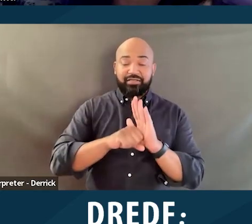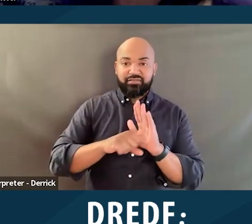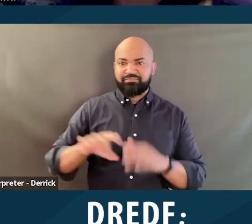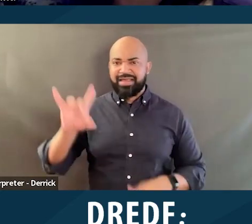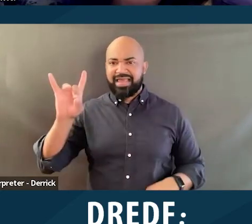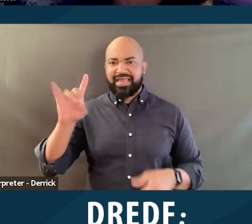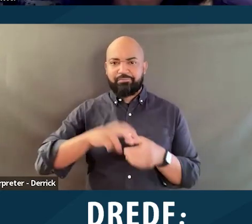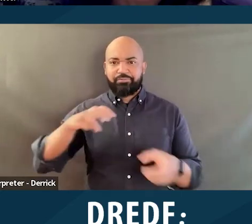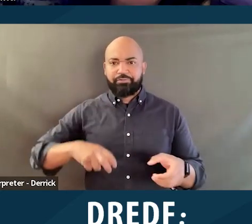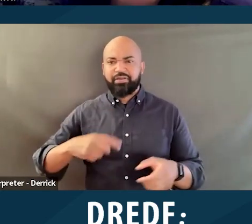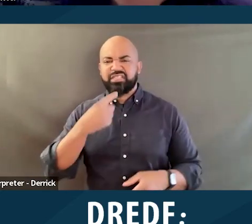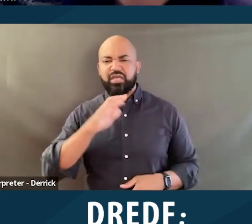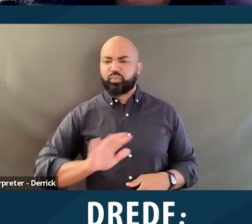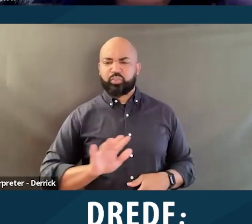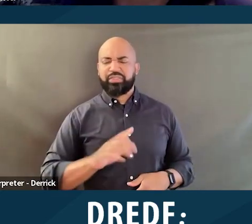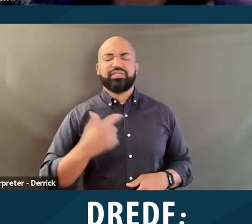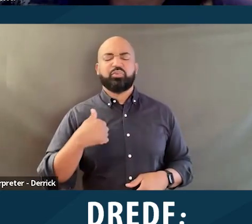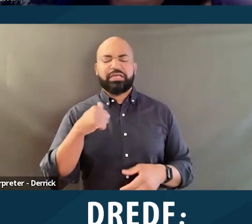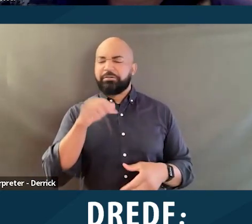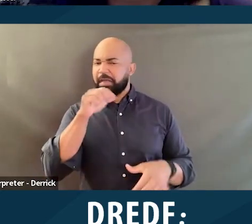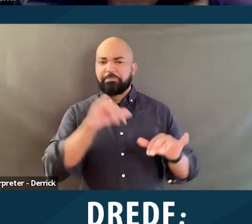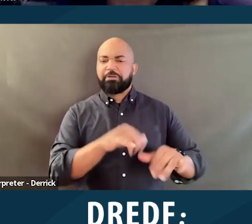But eight states then left the case